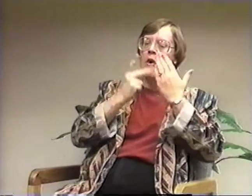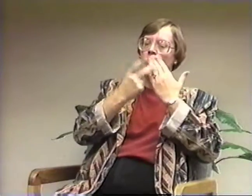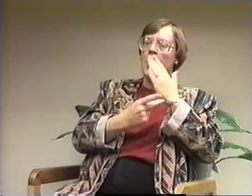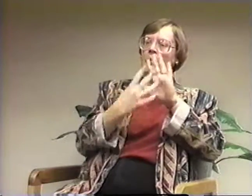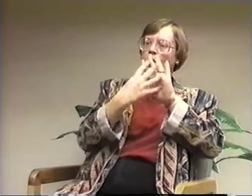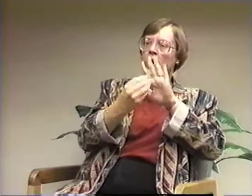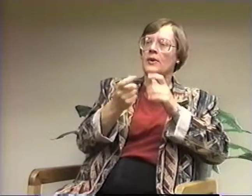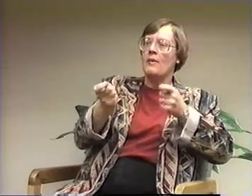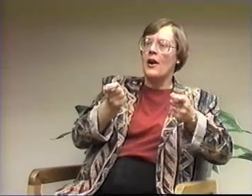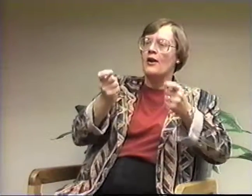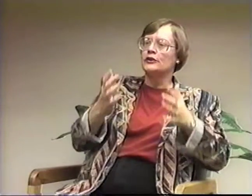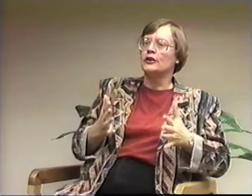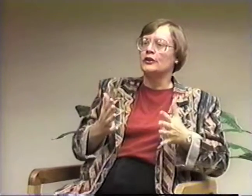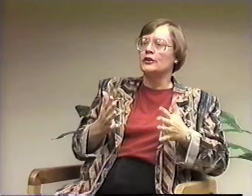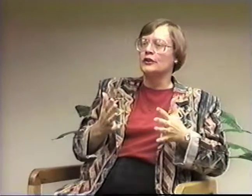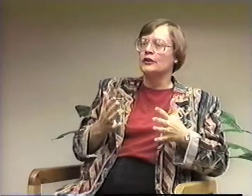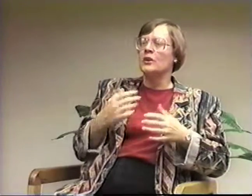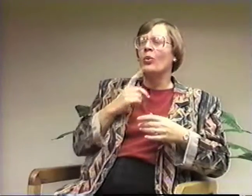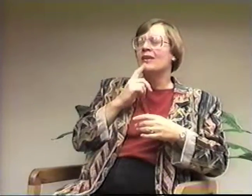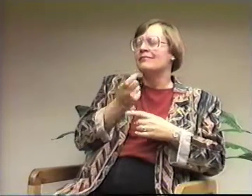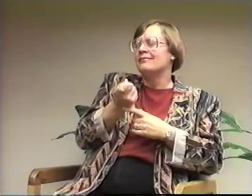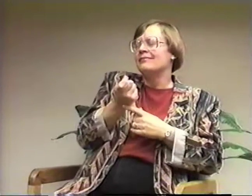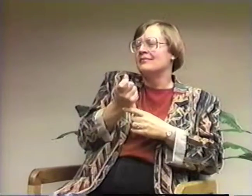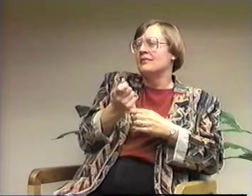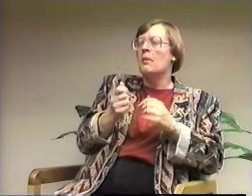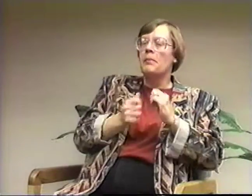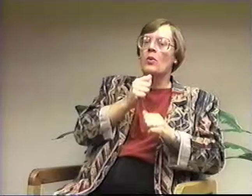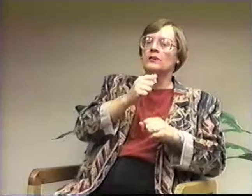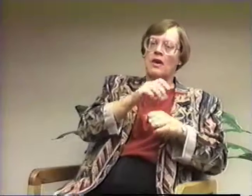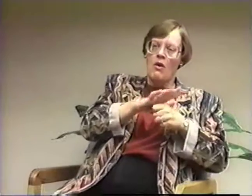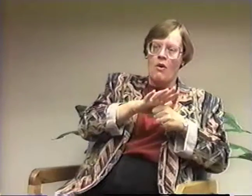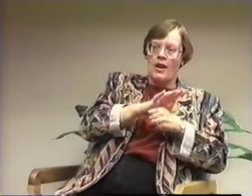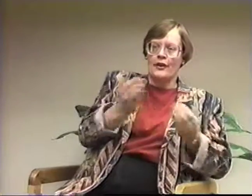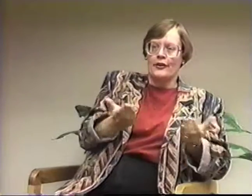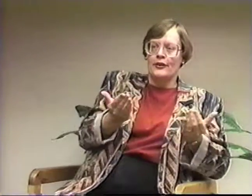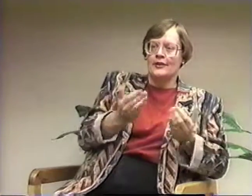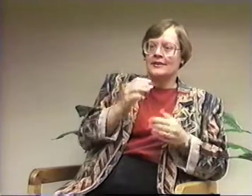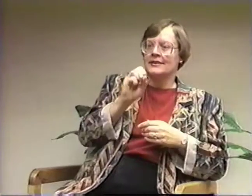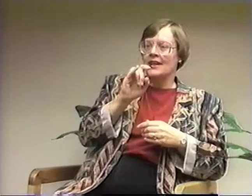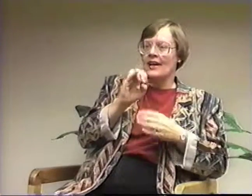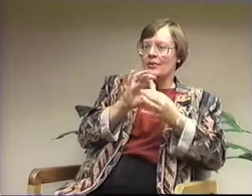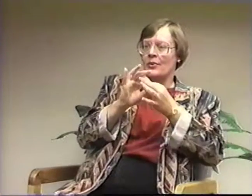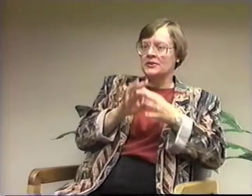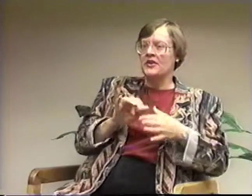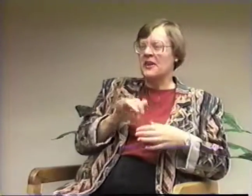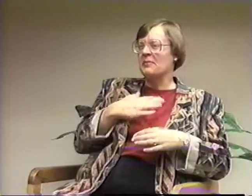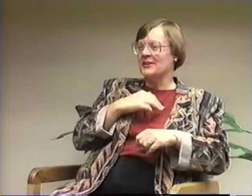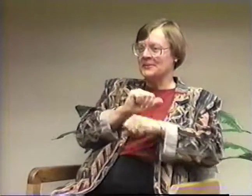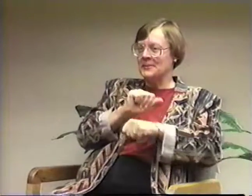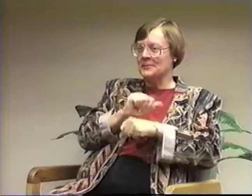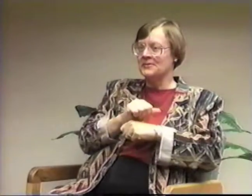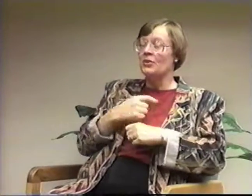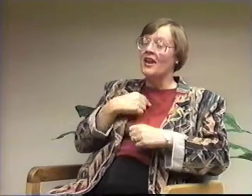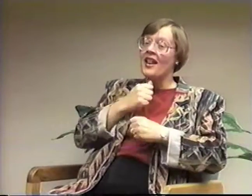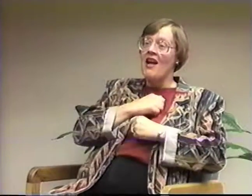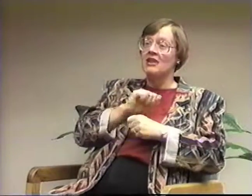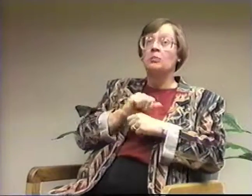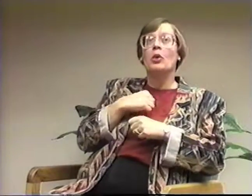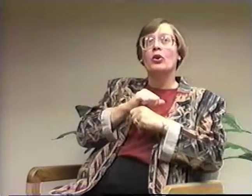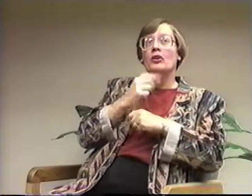My position is called Program Replicator Manager but most of it is here as site coordinator.